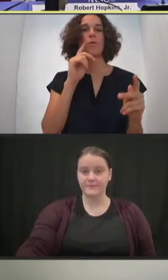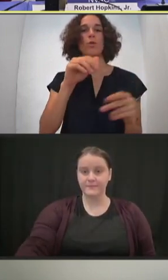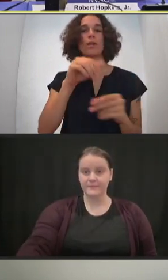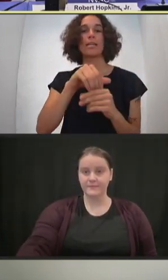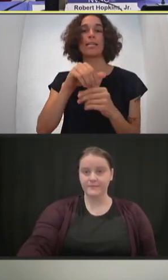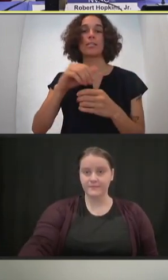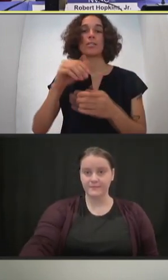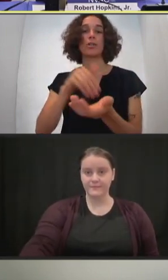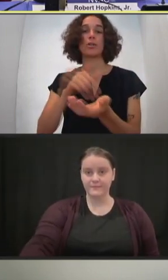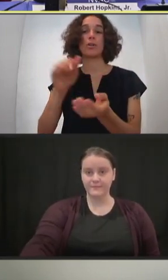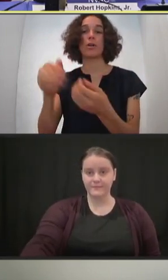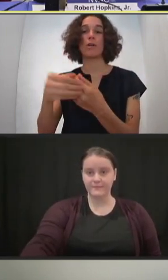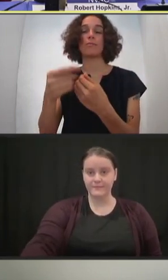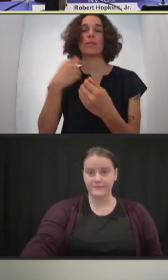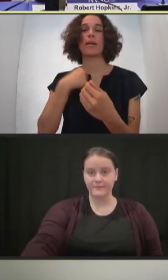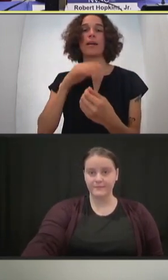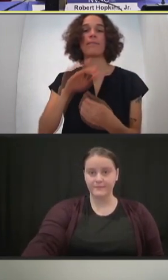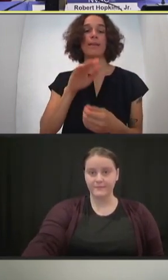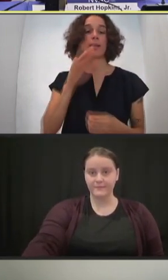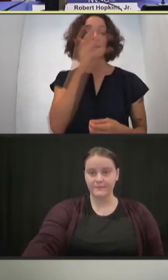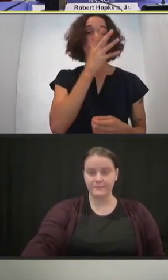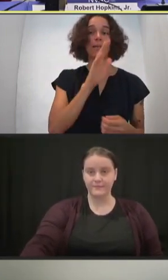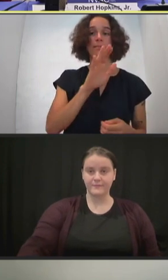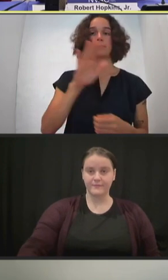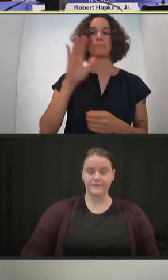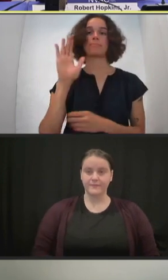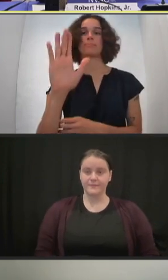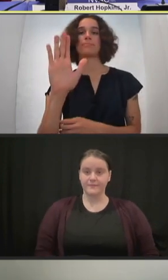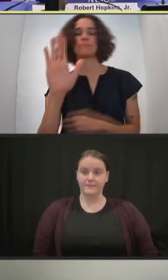that provider's face. Because we know that your personal physician making a